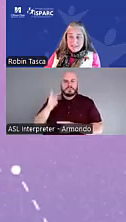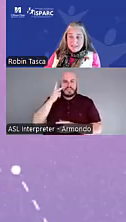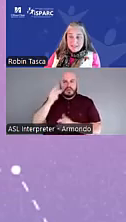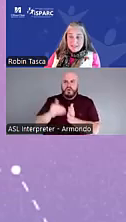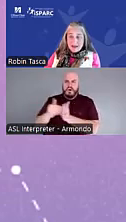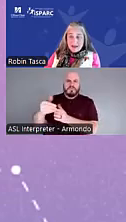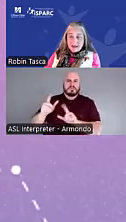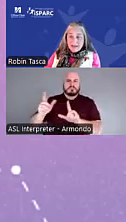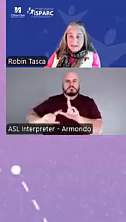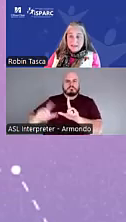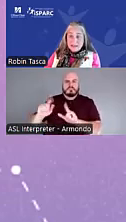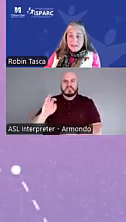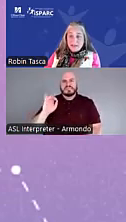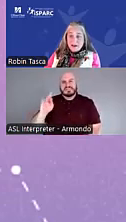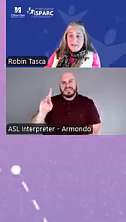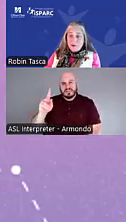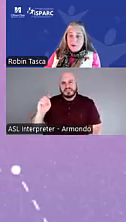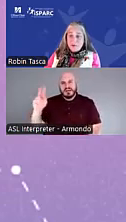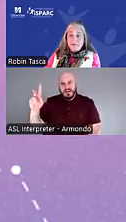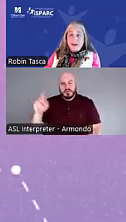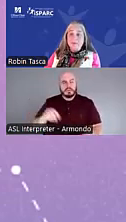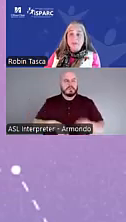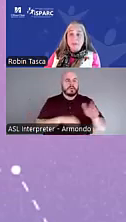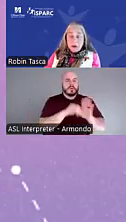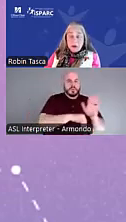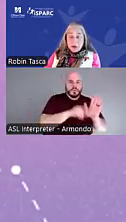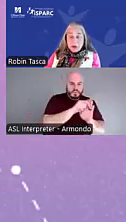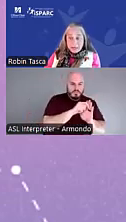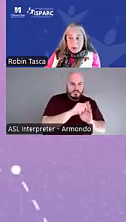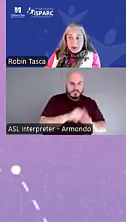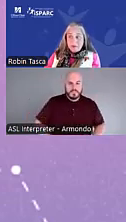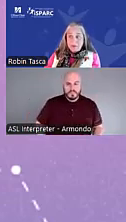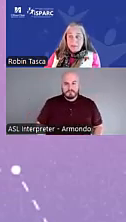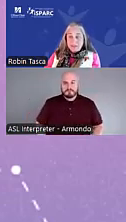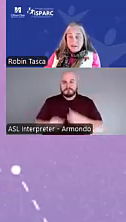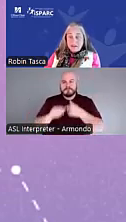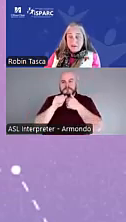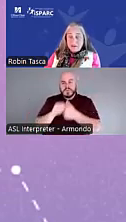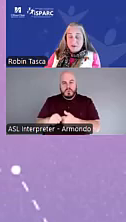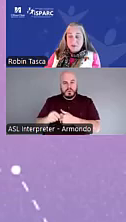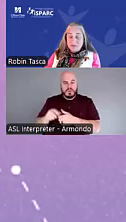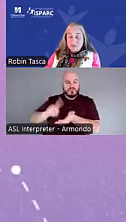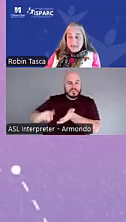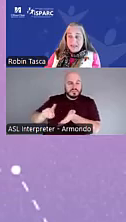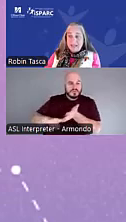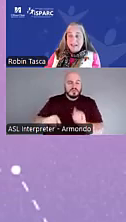According to TVEyes, there are 4.5 million podcasts worldwide, which I thought was really interesting.